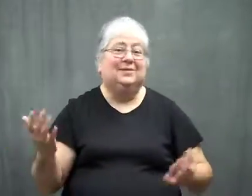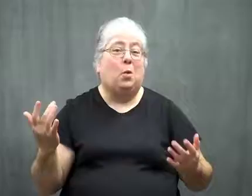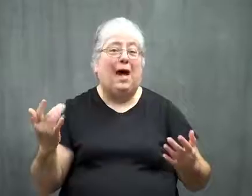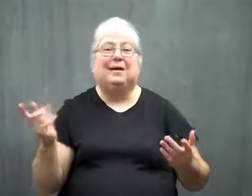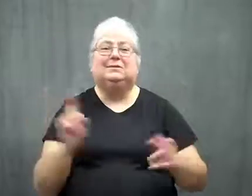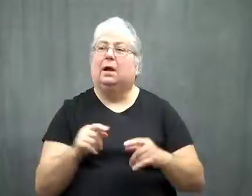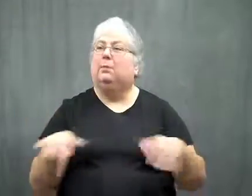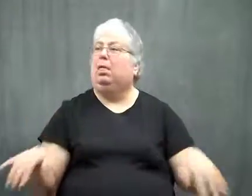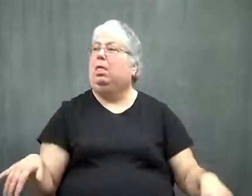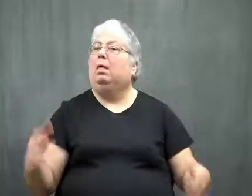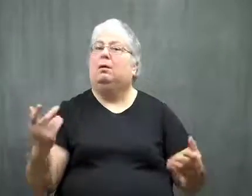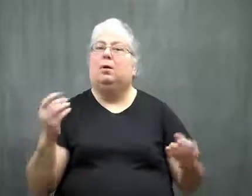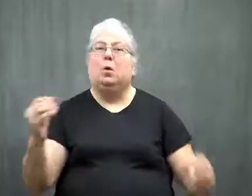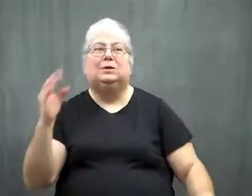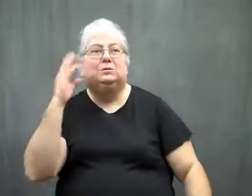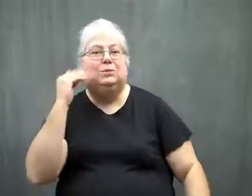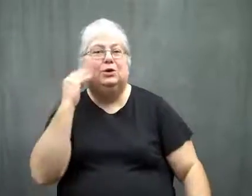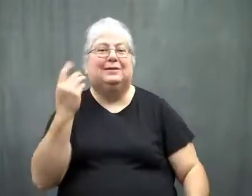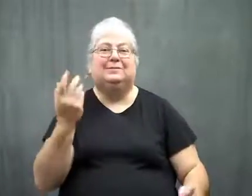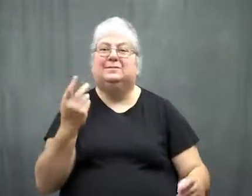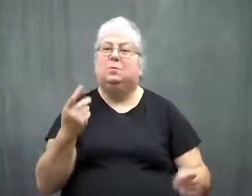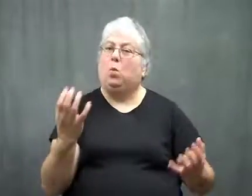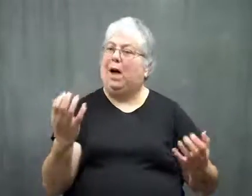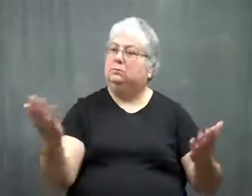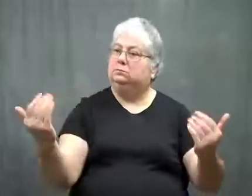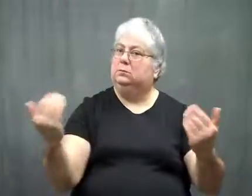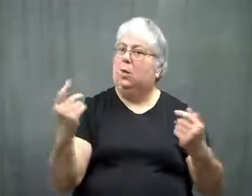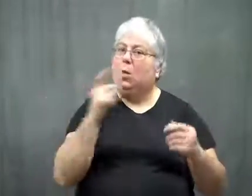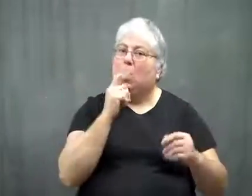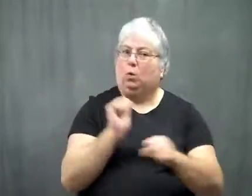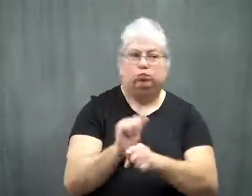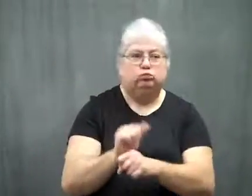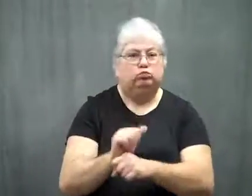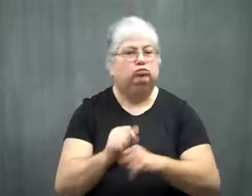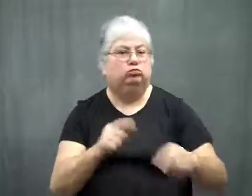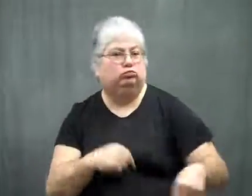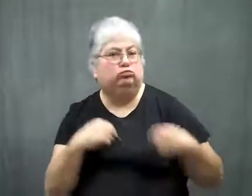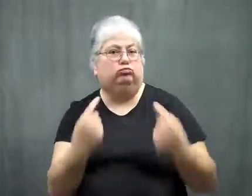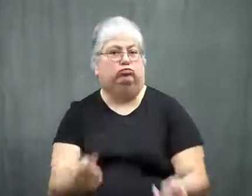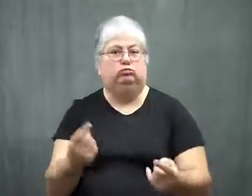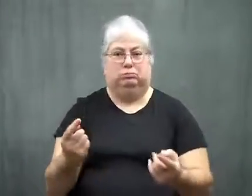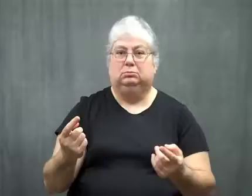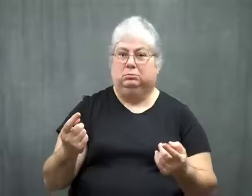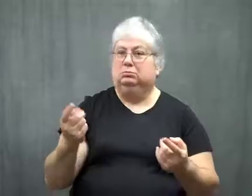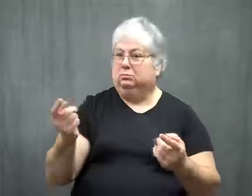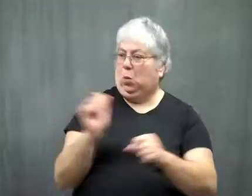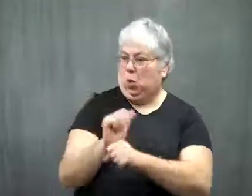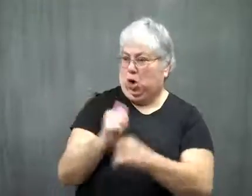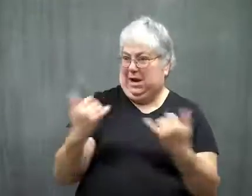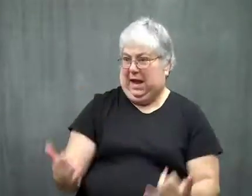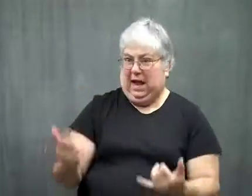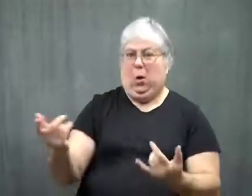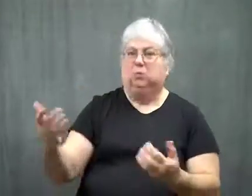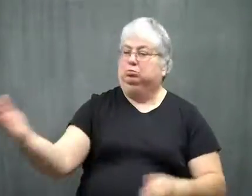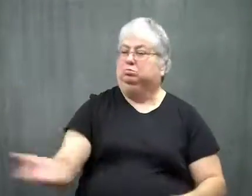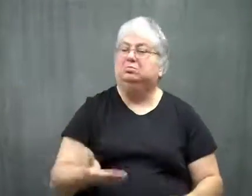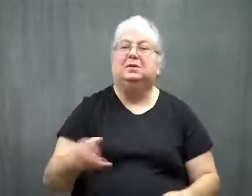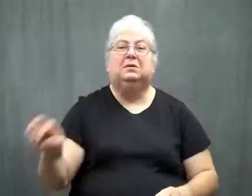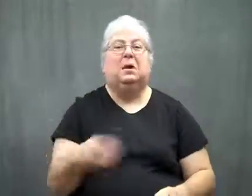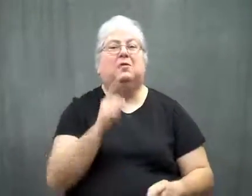They have not been doing anything and lack experience. They prefer people currently working.